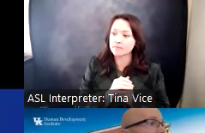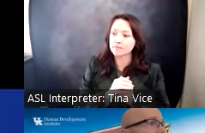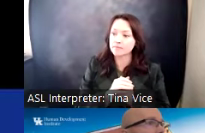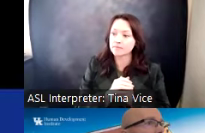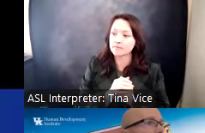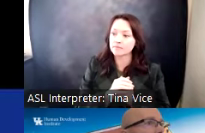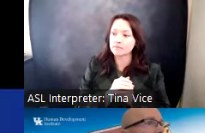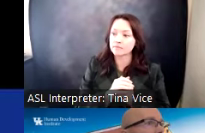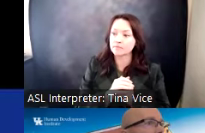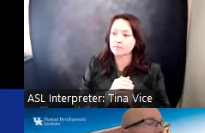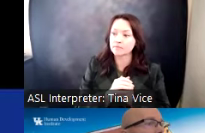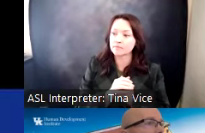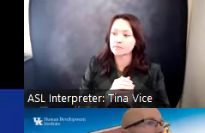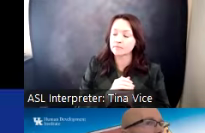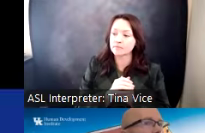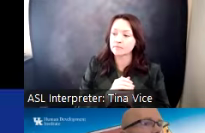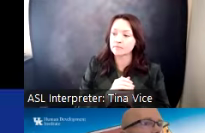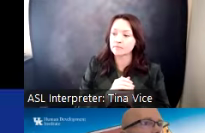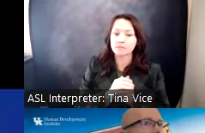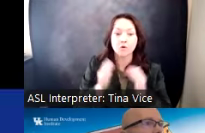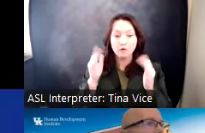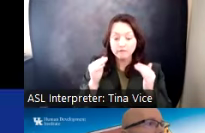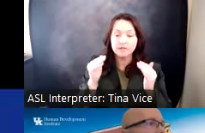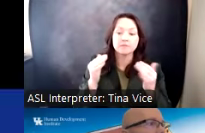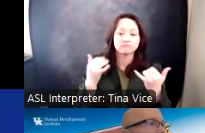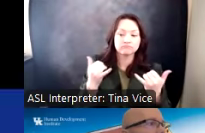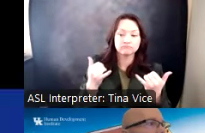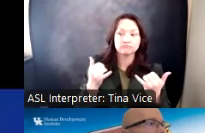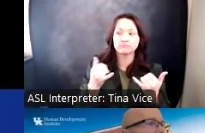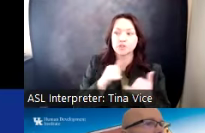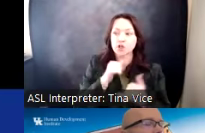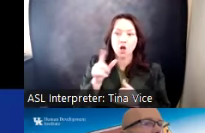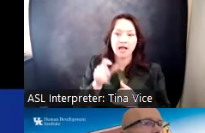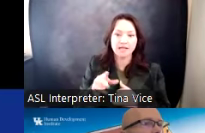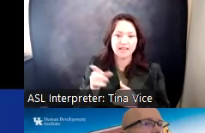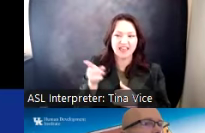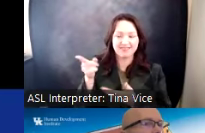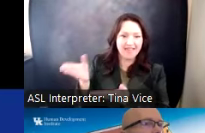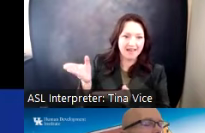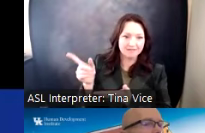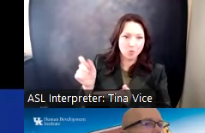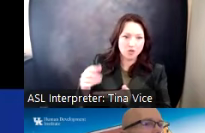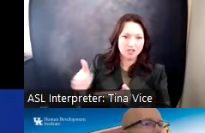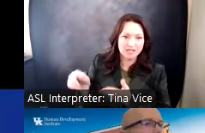So hopefully um at this point you're not asking this question anymore, but I do want to talk about why this matters. Um